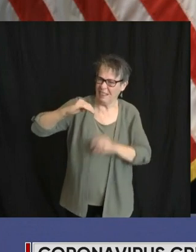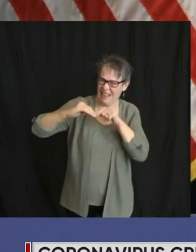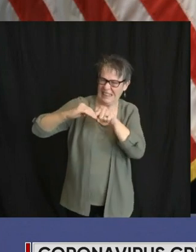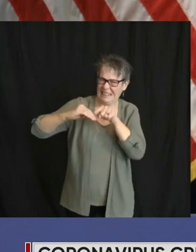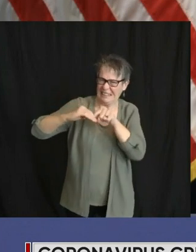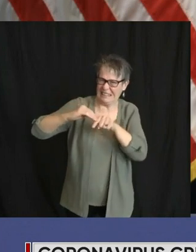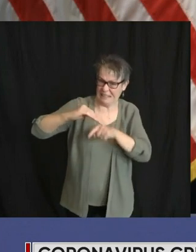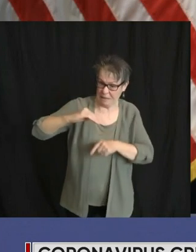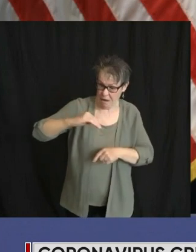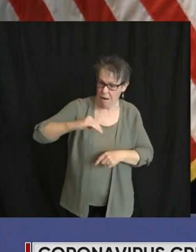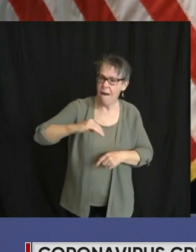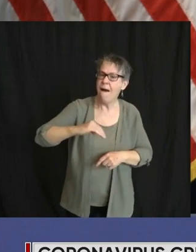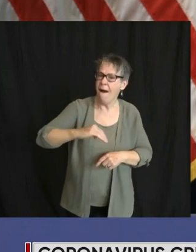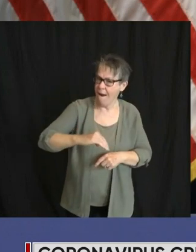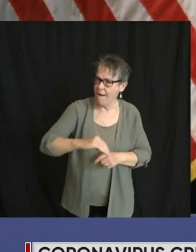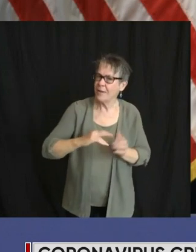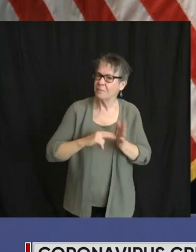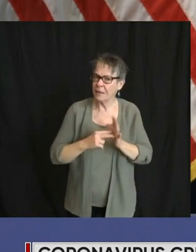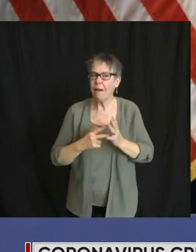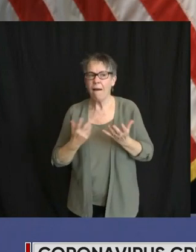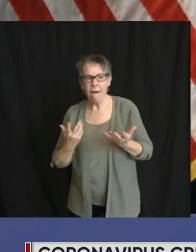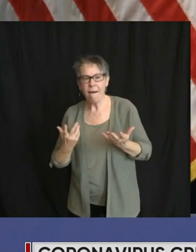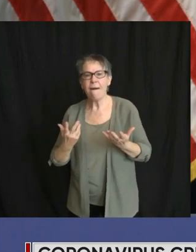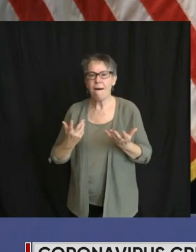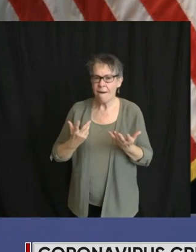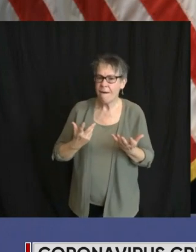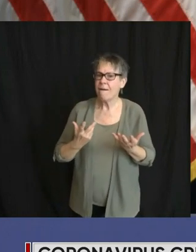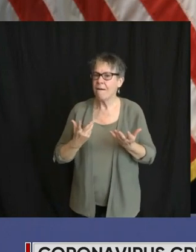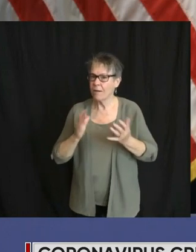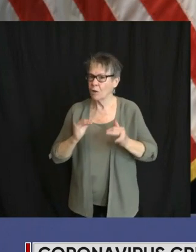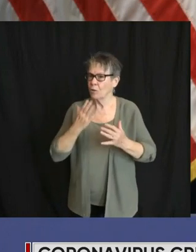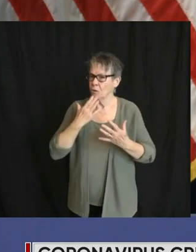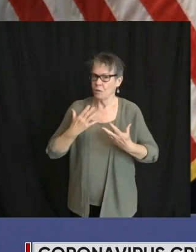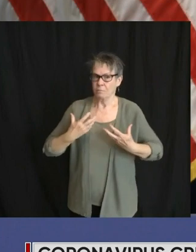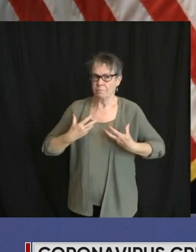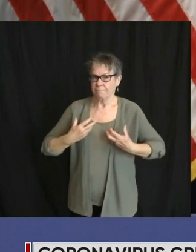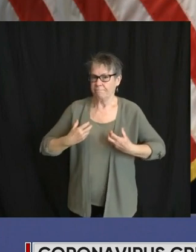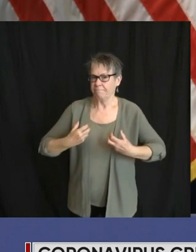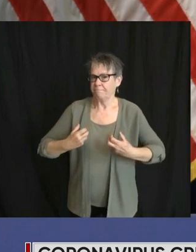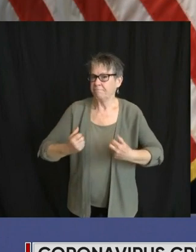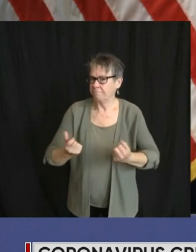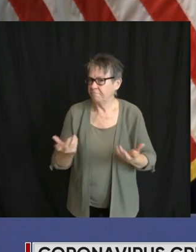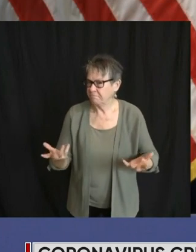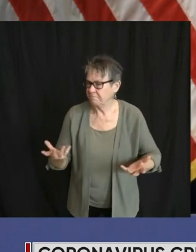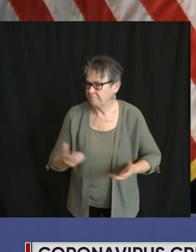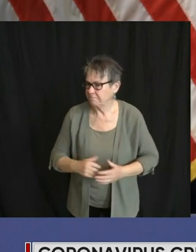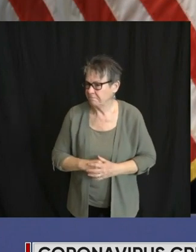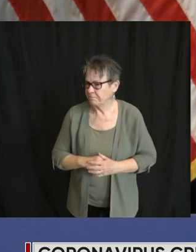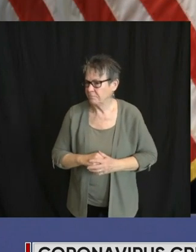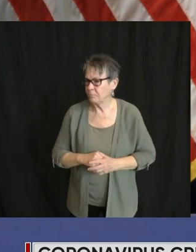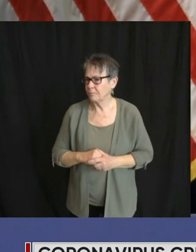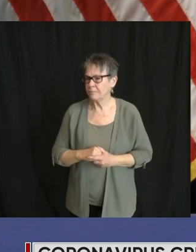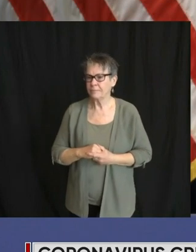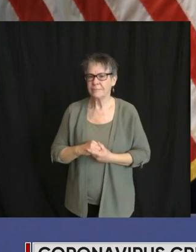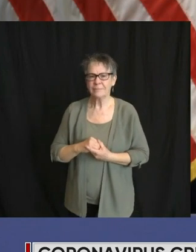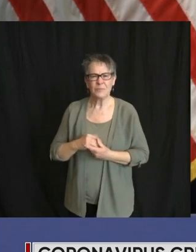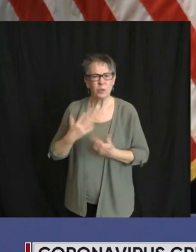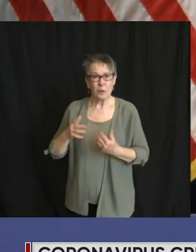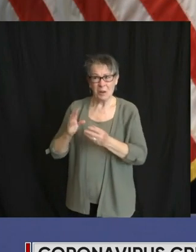ARGUMENT. MORE THAN